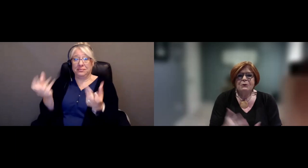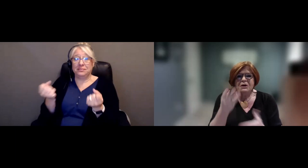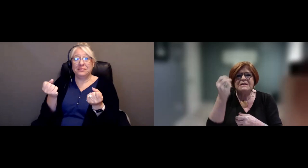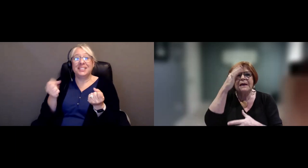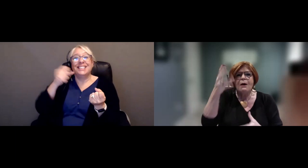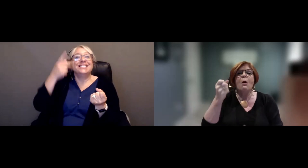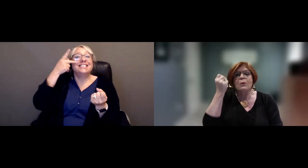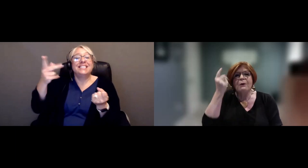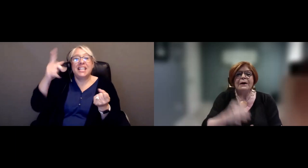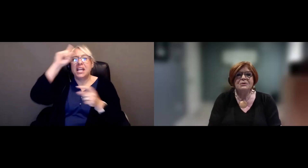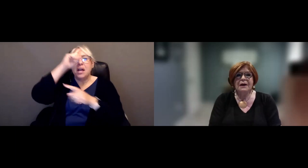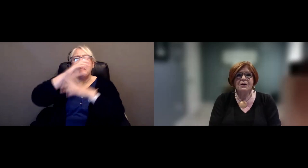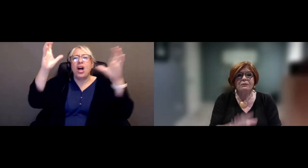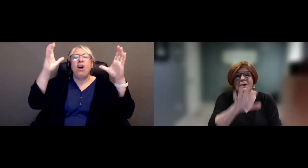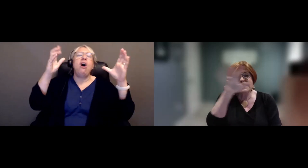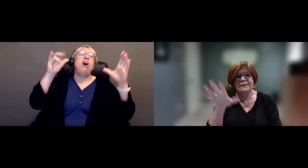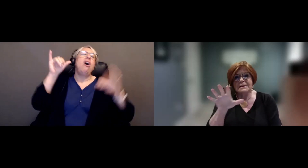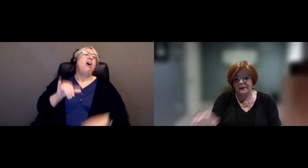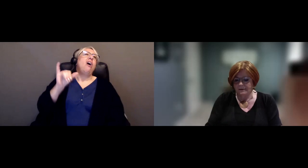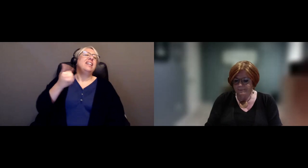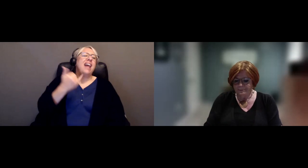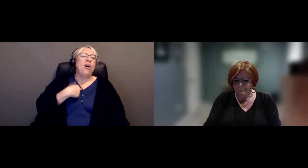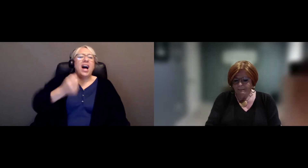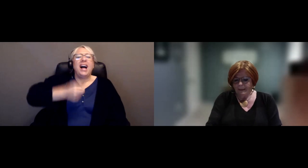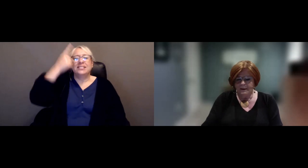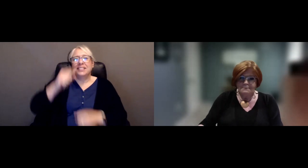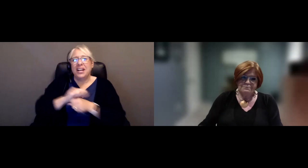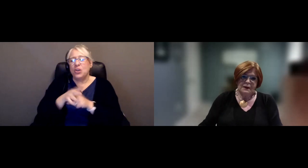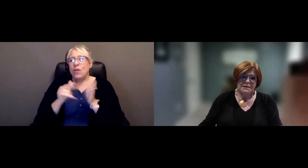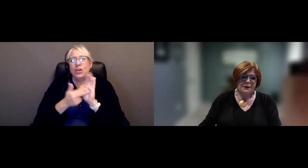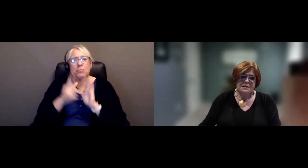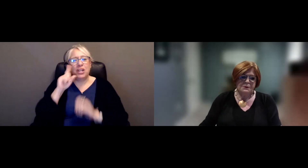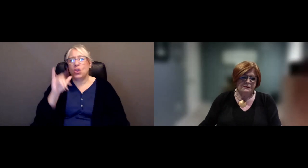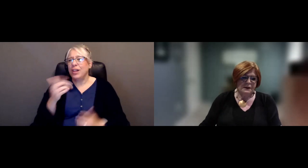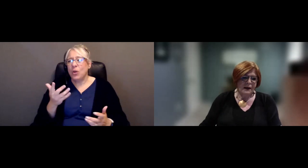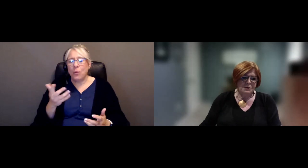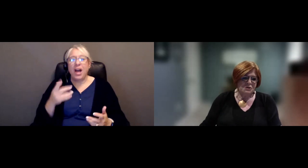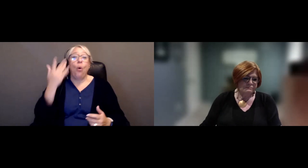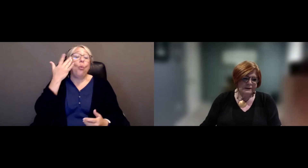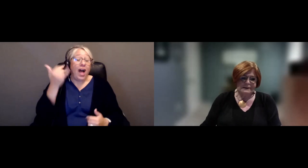You could see how now I understand COVID because I can see it. It's a beautiful language. You can